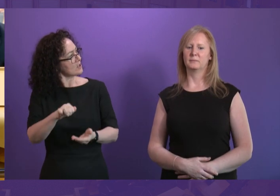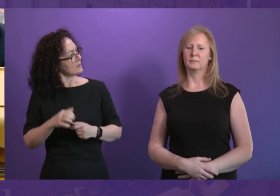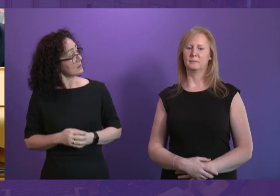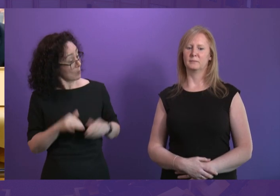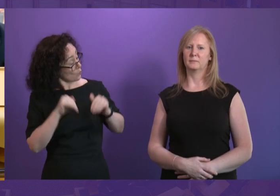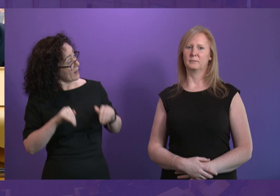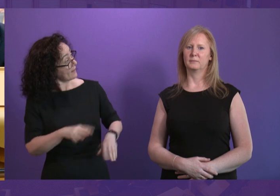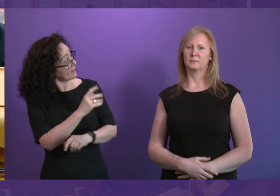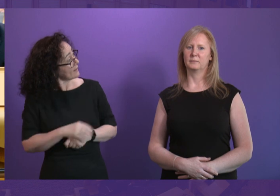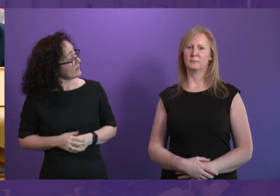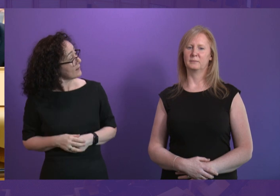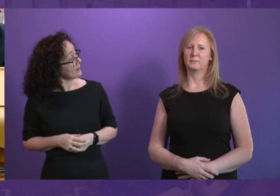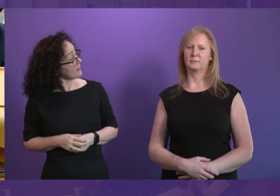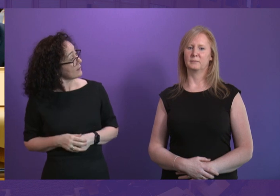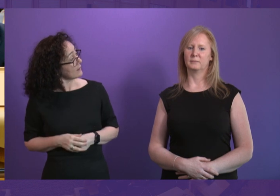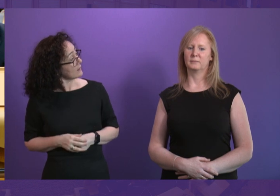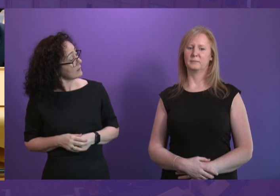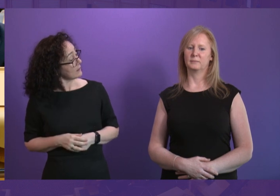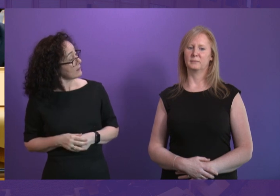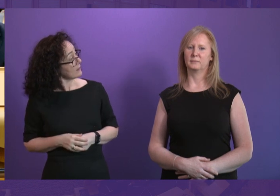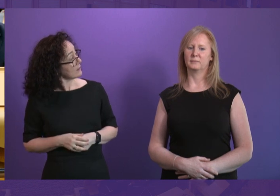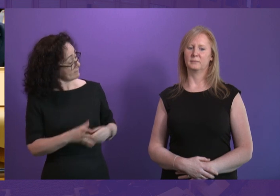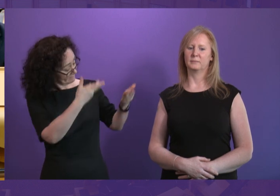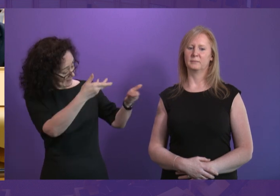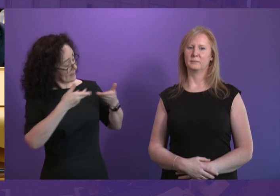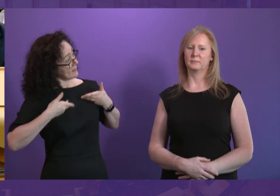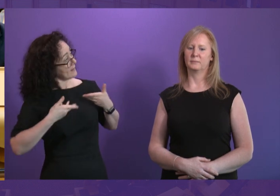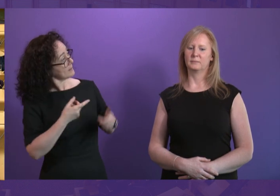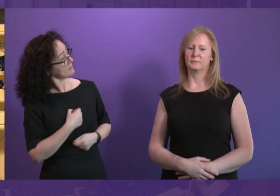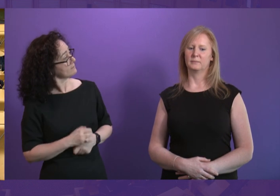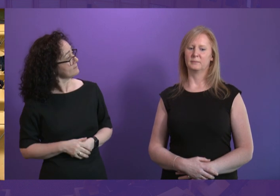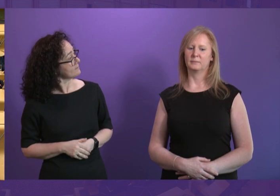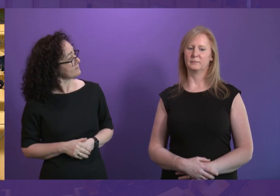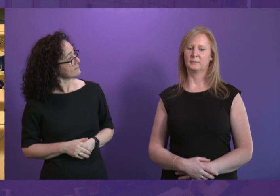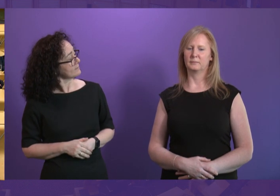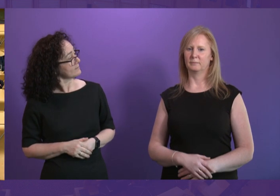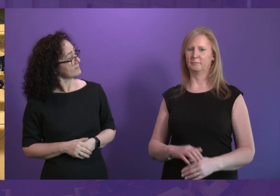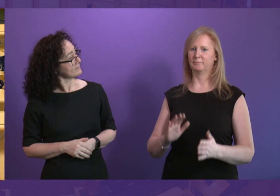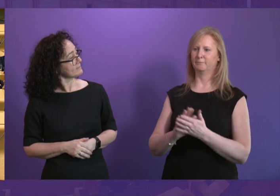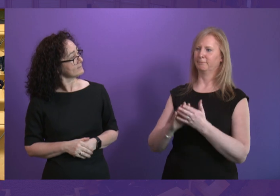Leonard has the opportunity to respond, so let us hear his proposal.